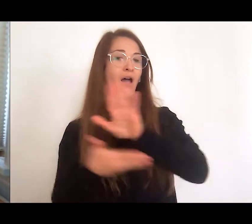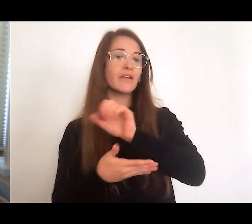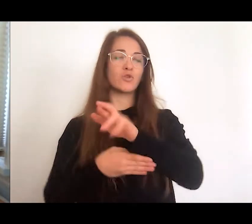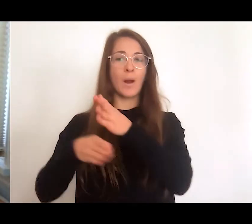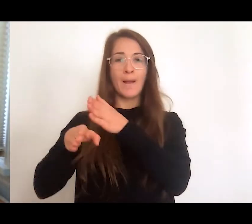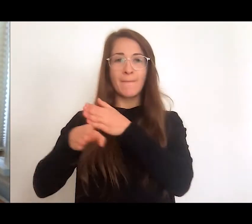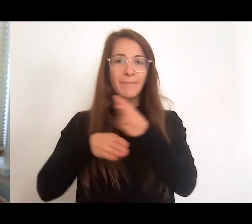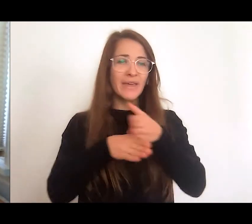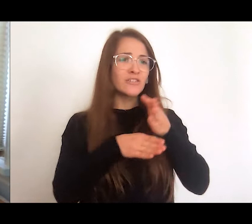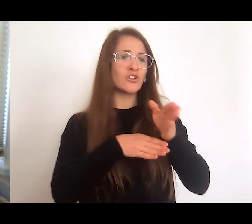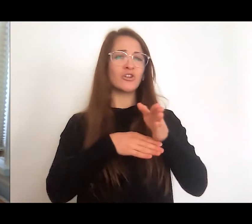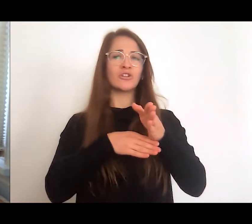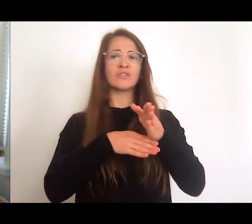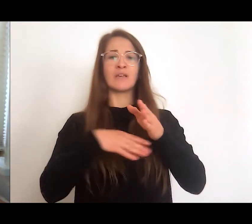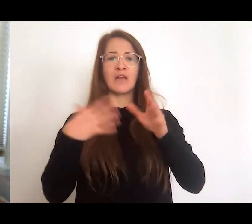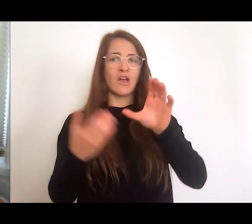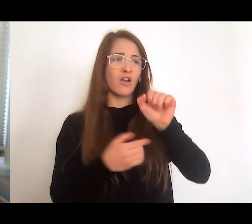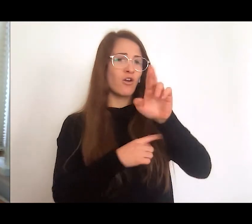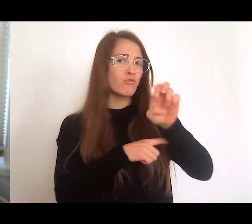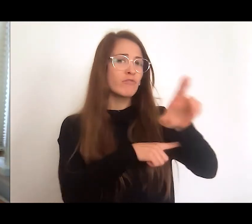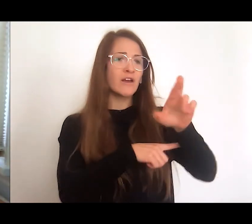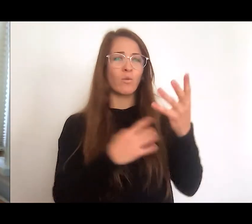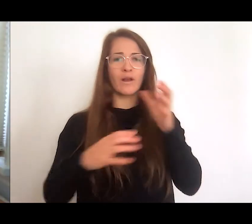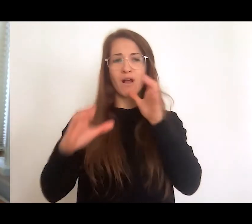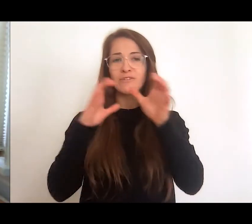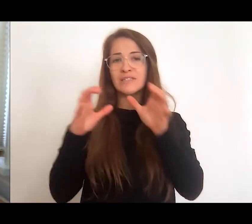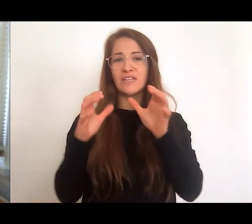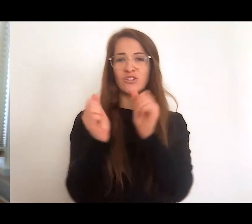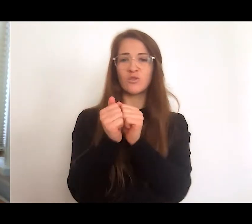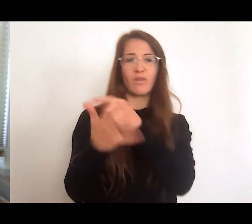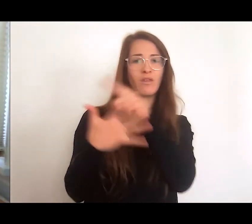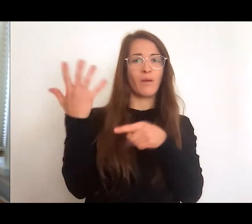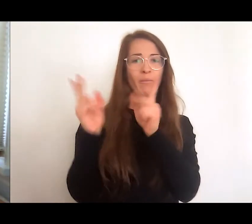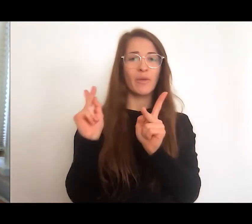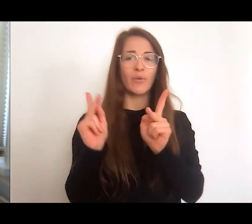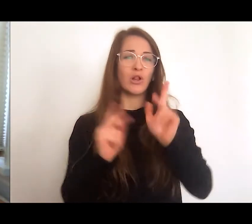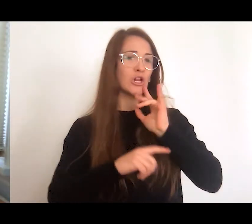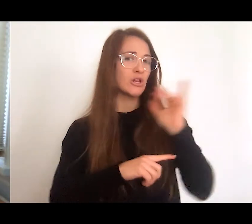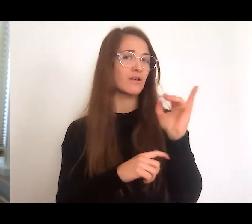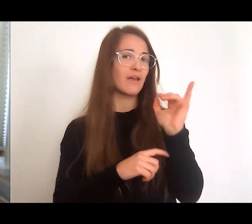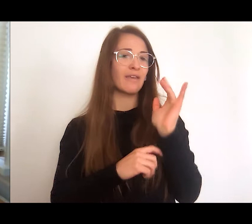CHOICES THAT YOU MADE IN COLLEGE OR YOUR COLLEGE MAJORS OR CAREERS AND WHAT THOSE CONVERSATIONS WITH THOSE FOLKS